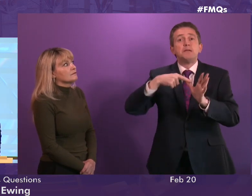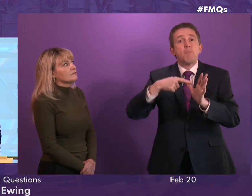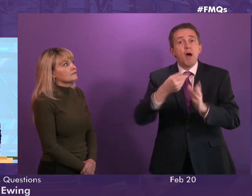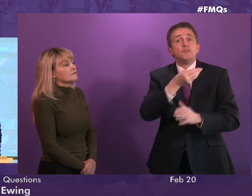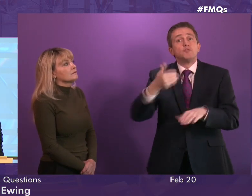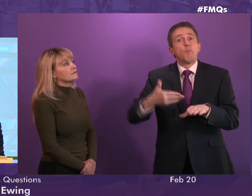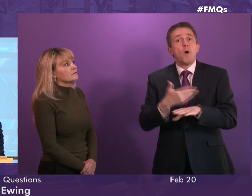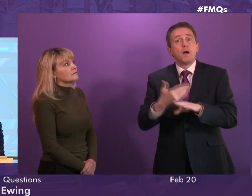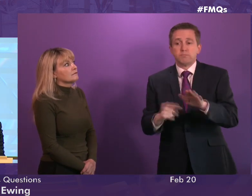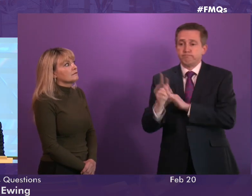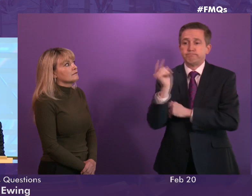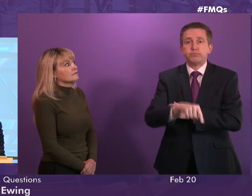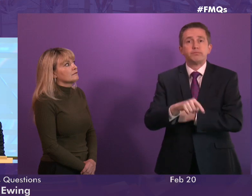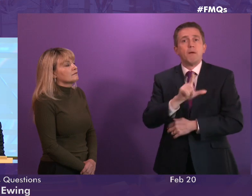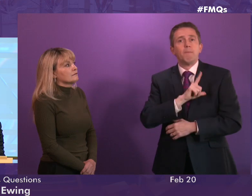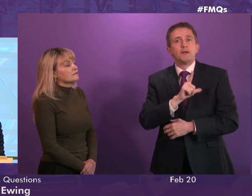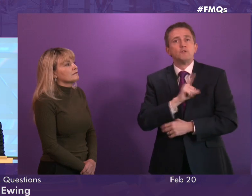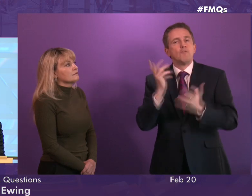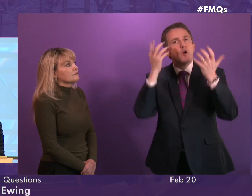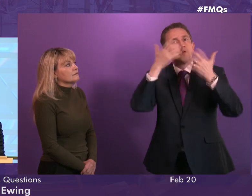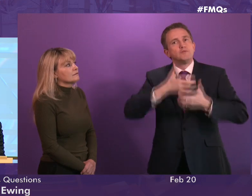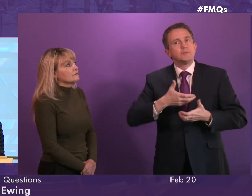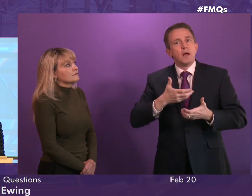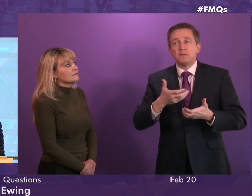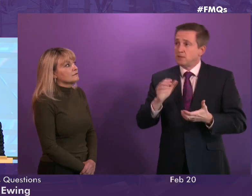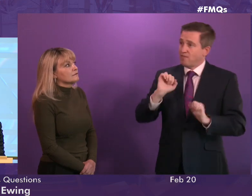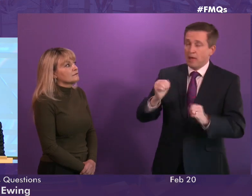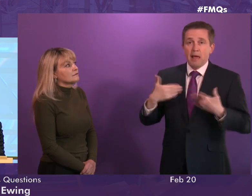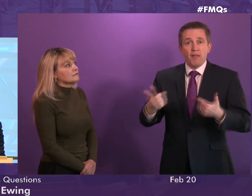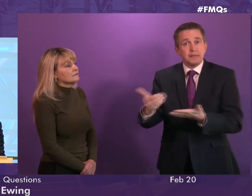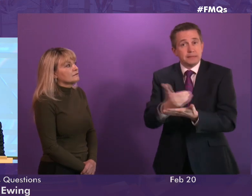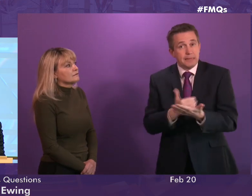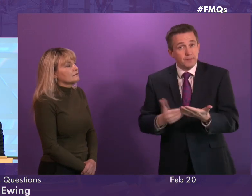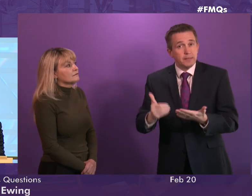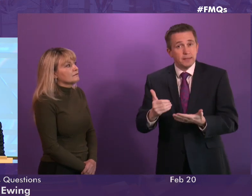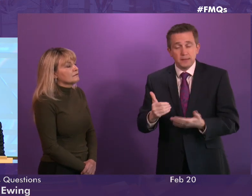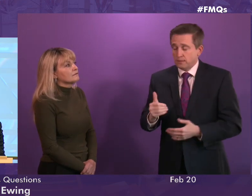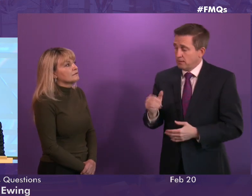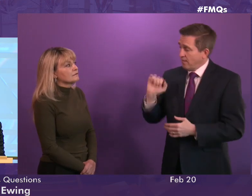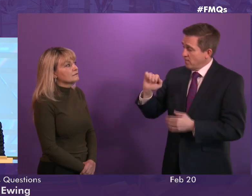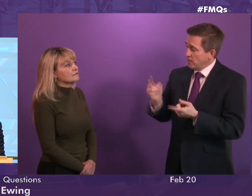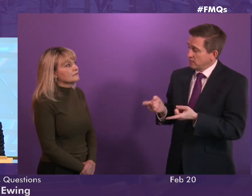workers over reported concerns about health and safety. What assurances can she give to